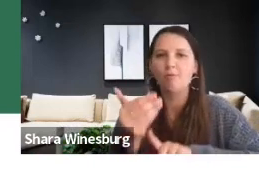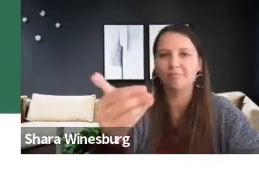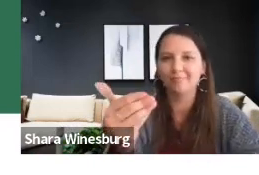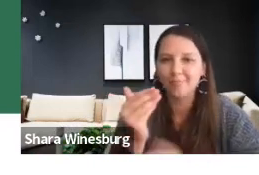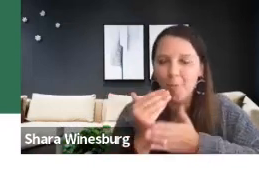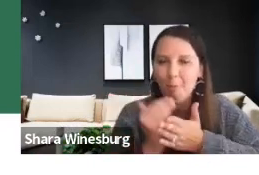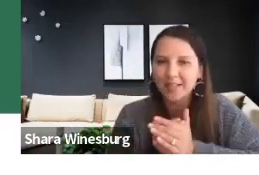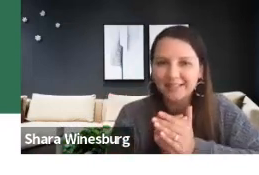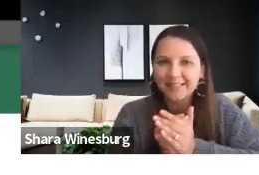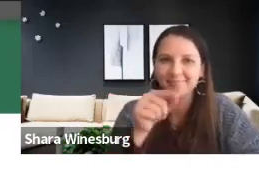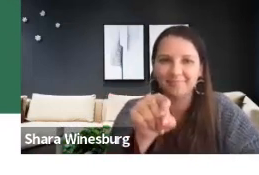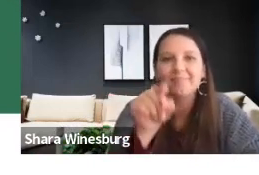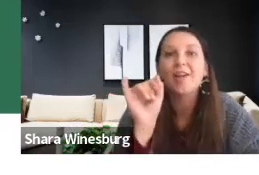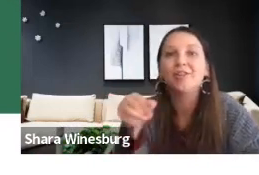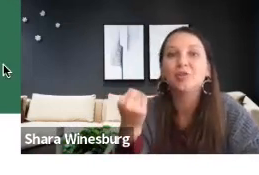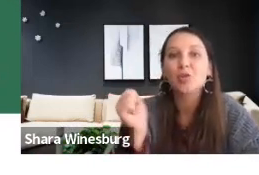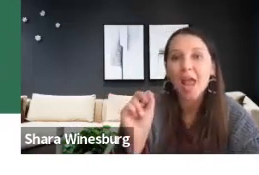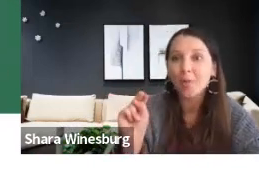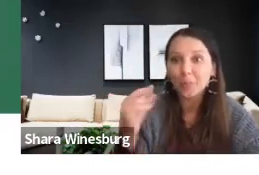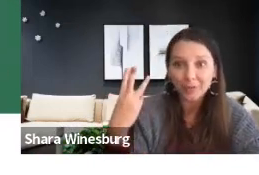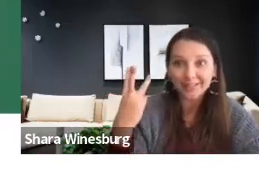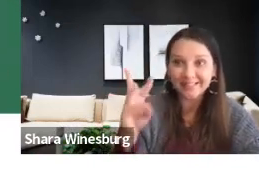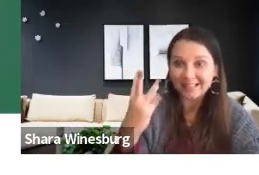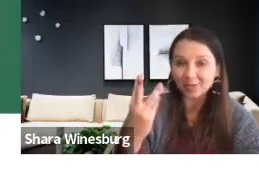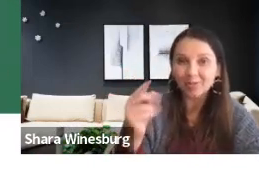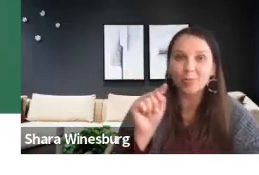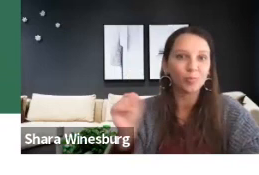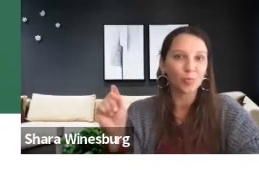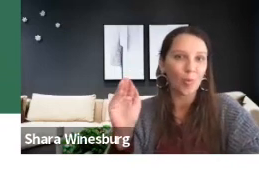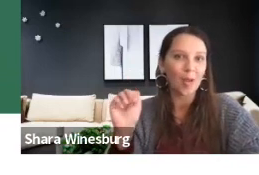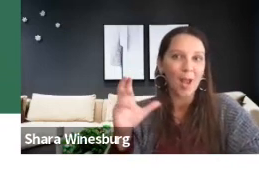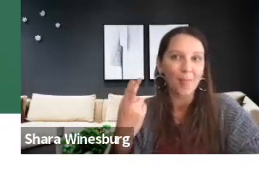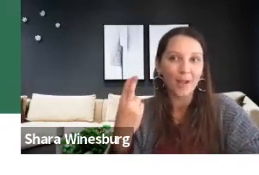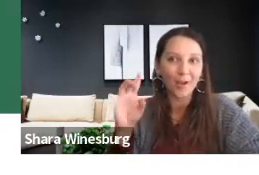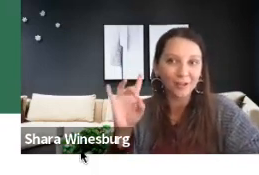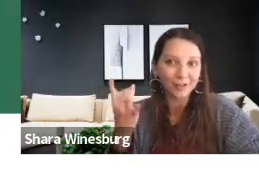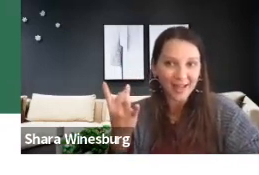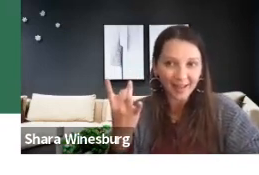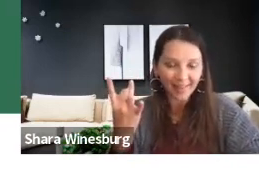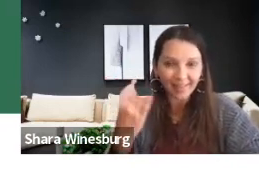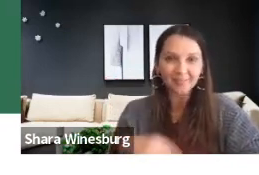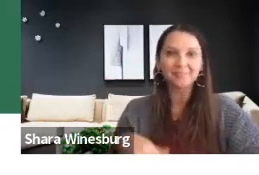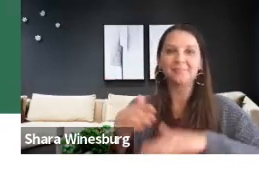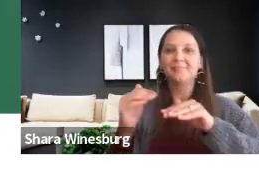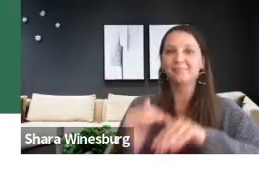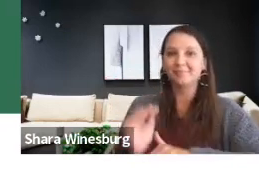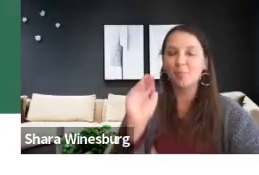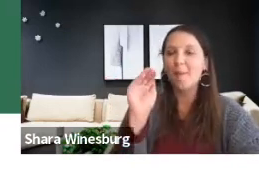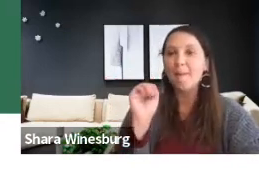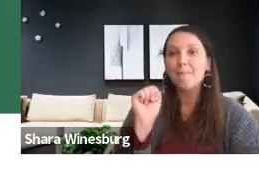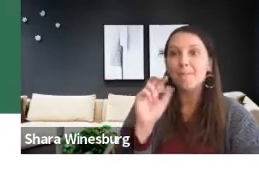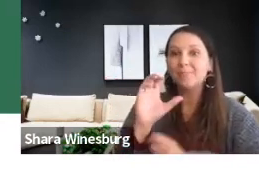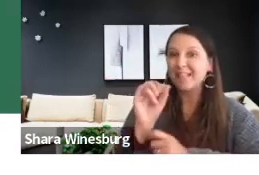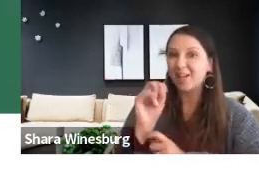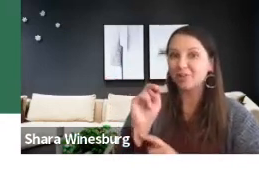Session #2 starts from January 16th to March 8th. The session #3